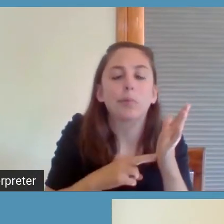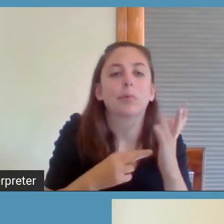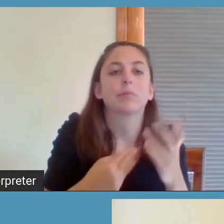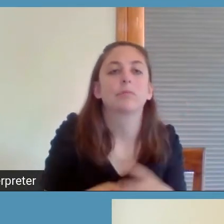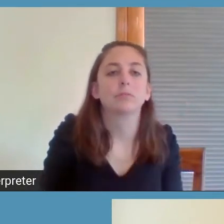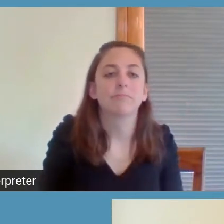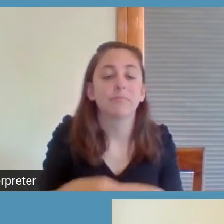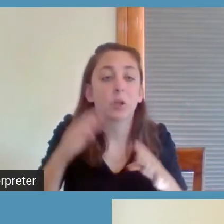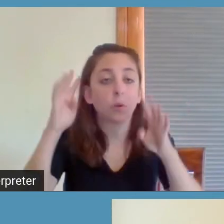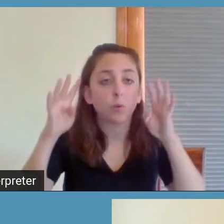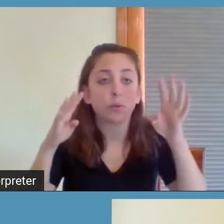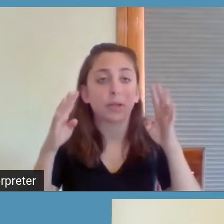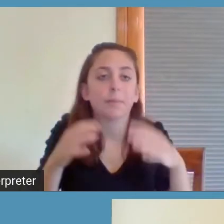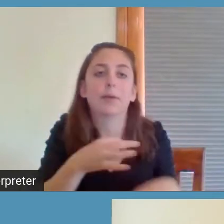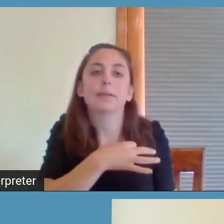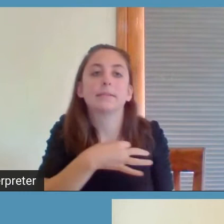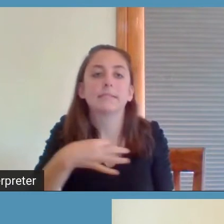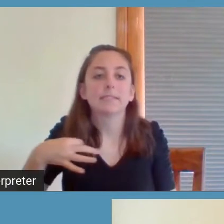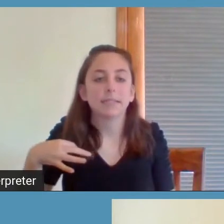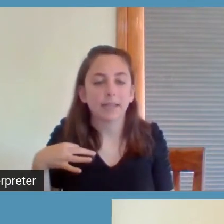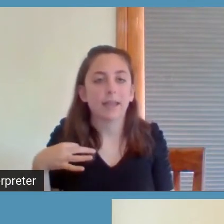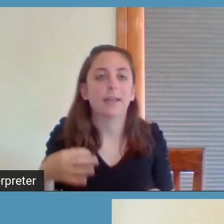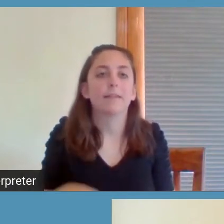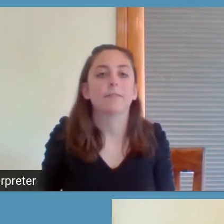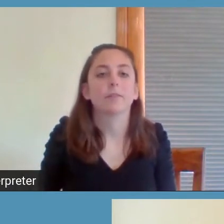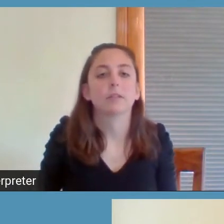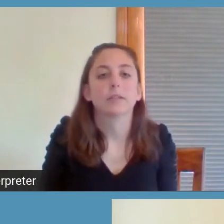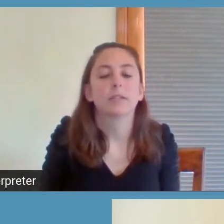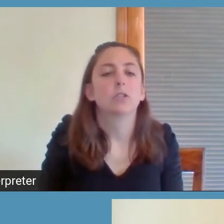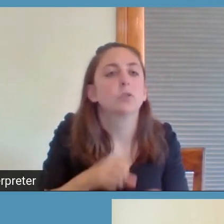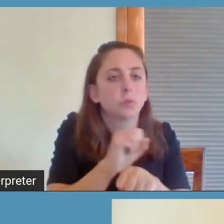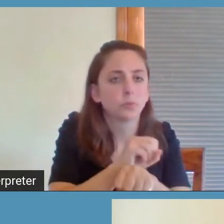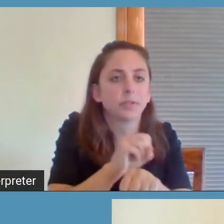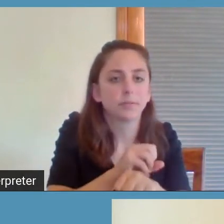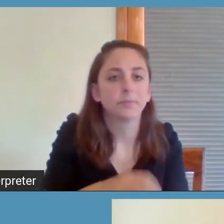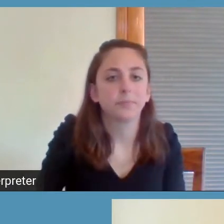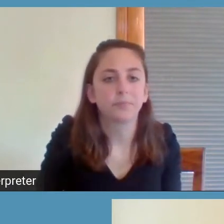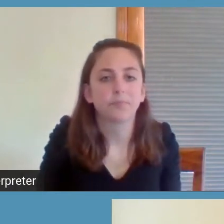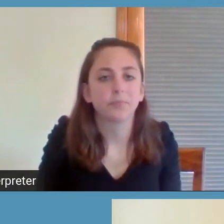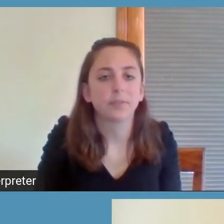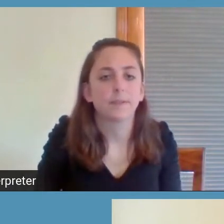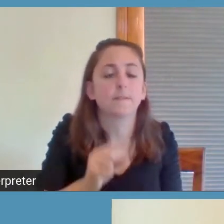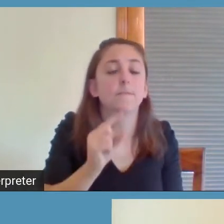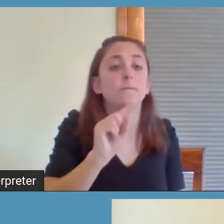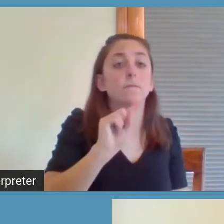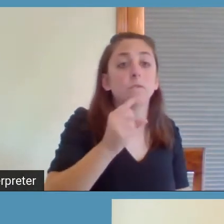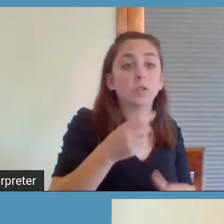um and they just went to a training and i know that the first time they did a show uh